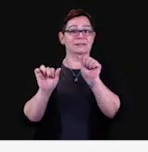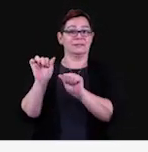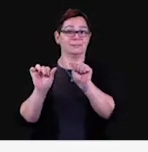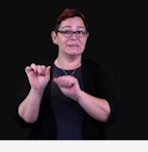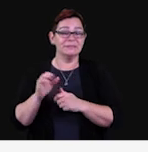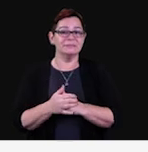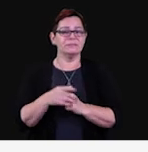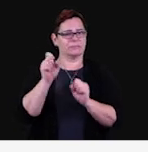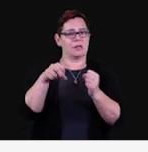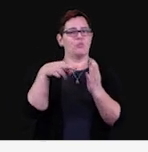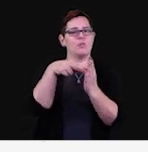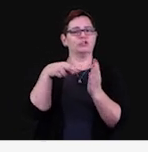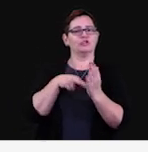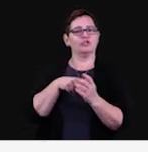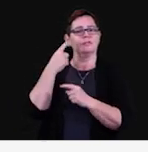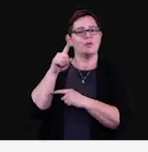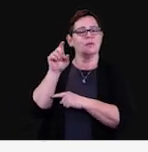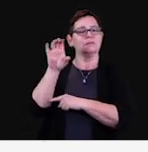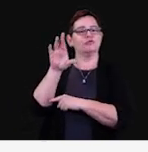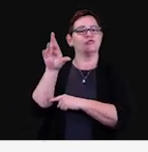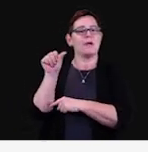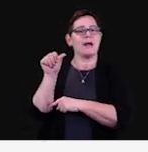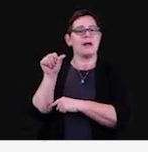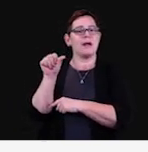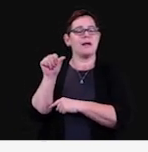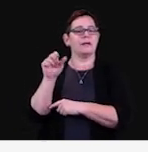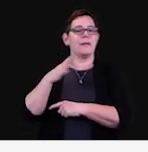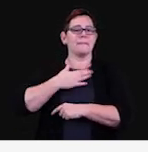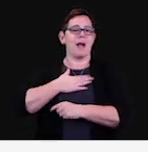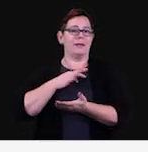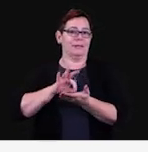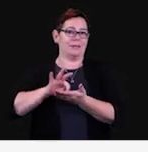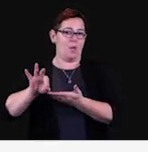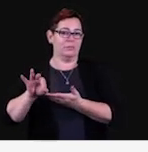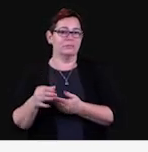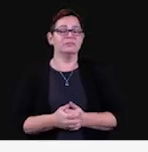My Account is a secure portal that lets you manage your tax and benefit affairs